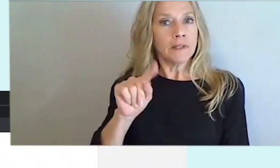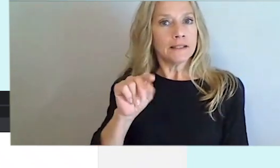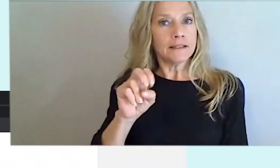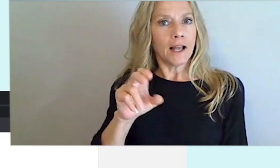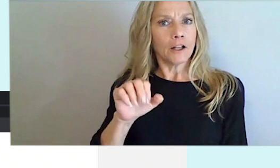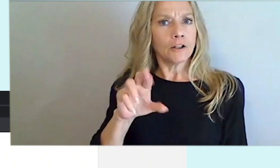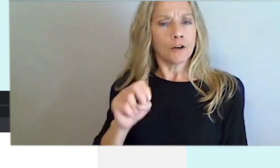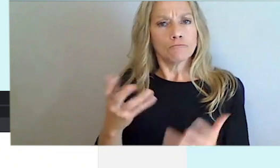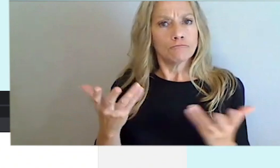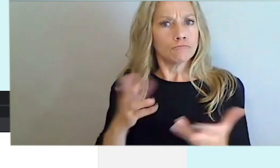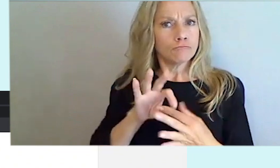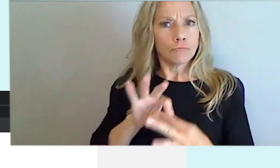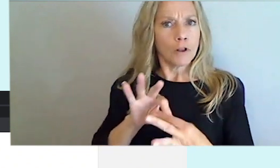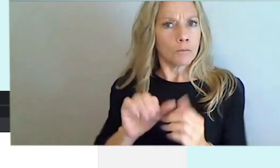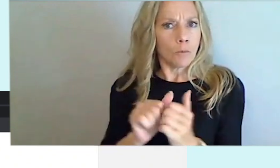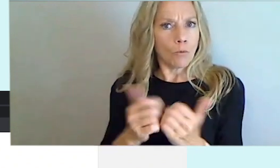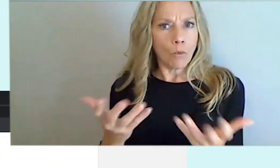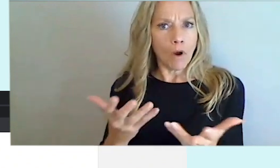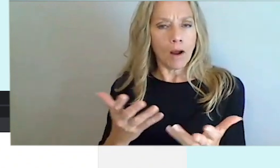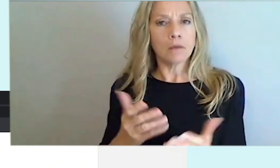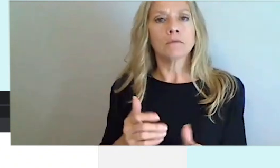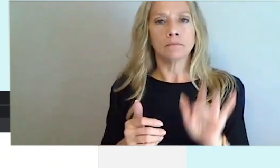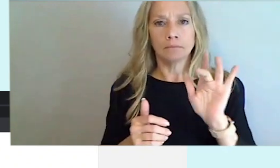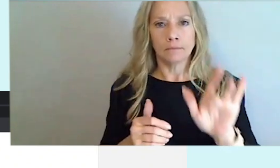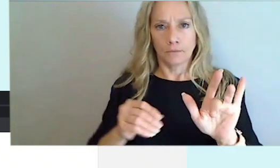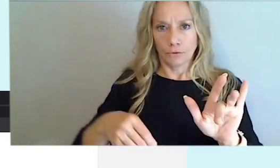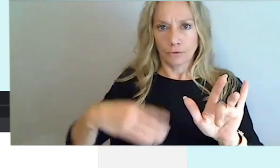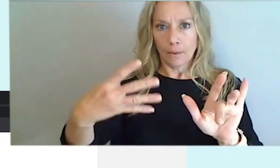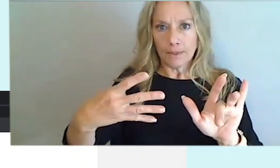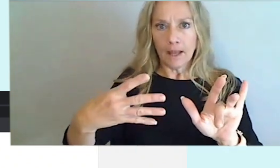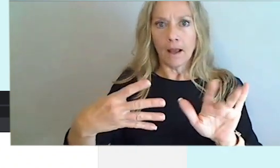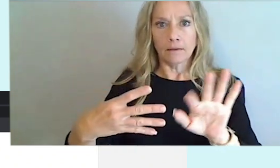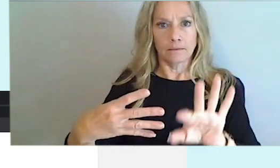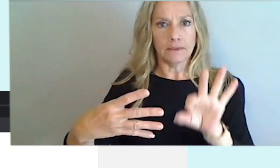The members will use a dropdown menu to select the appropriate relationships.